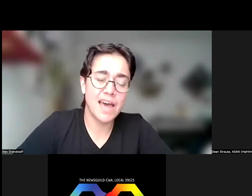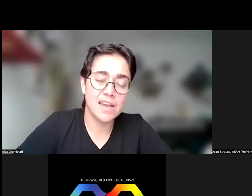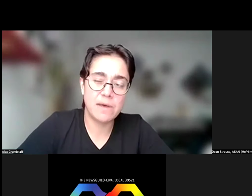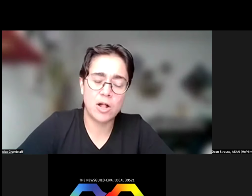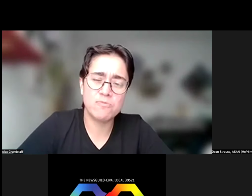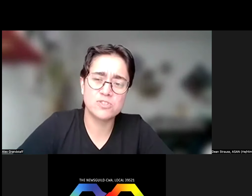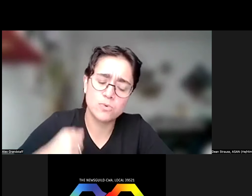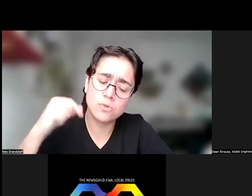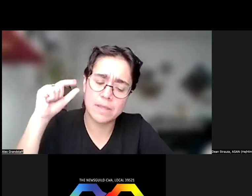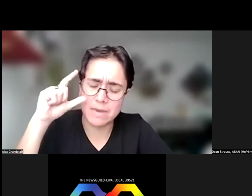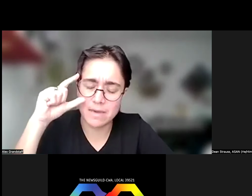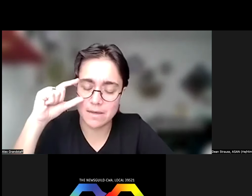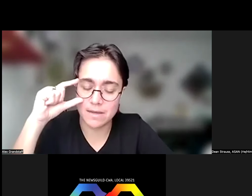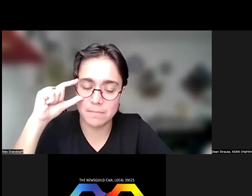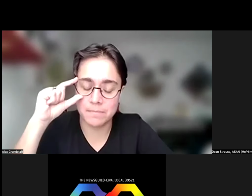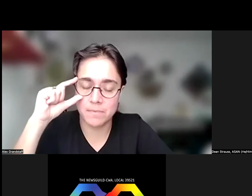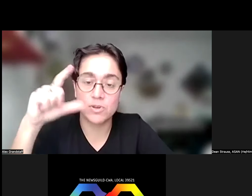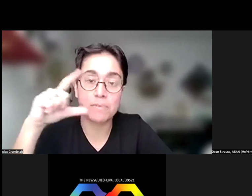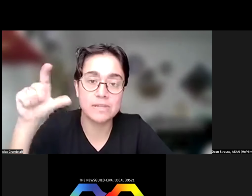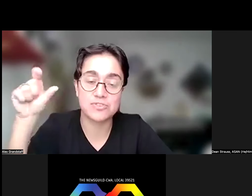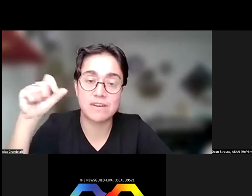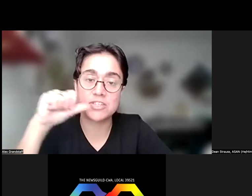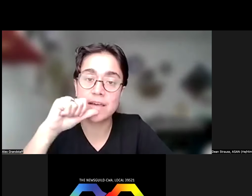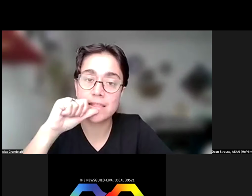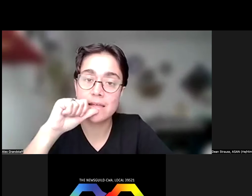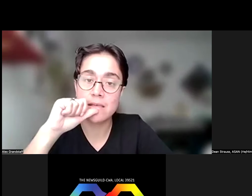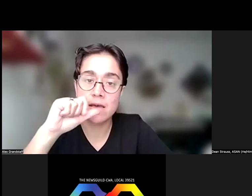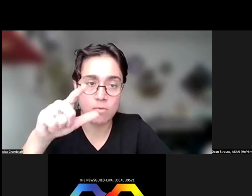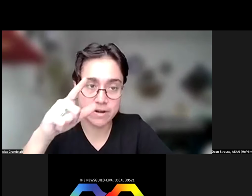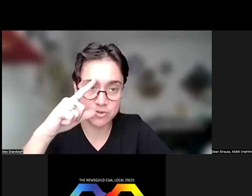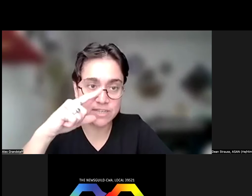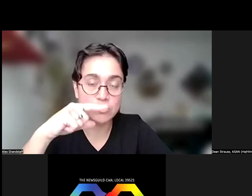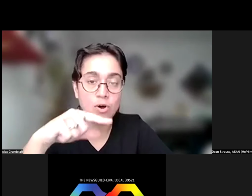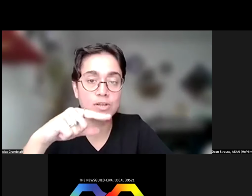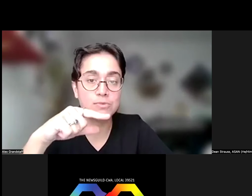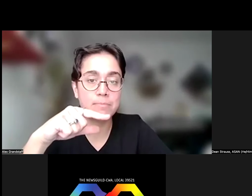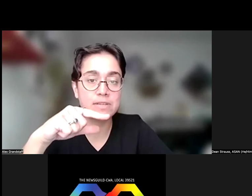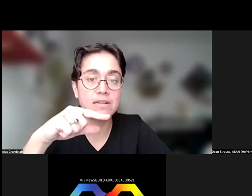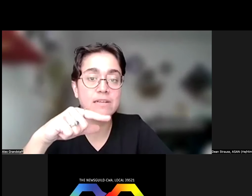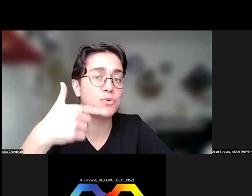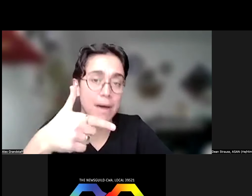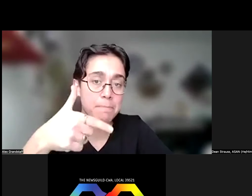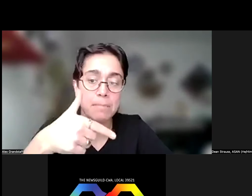So, does happen. It is important when you are doing that strategy,.